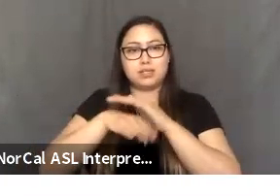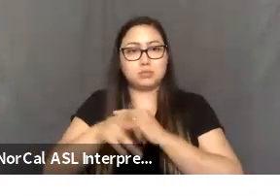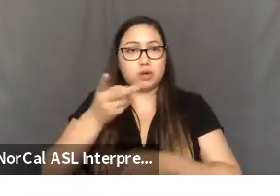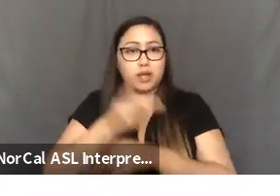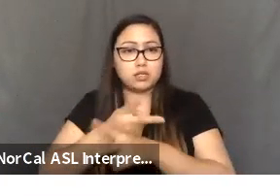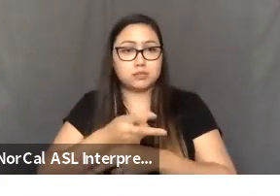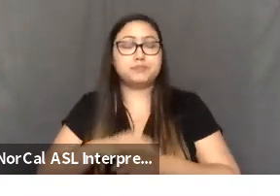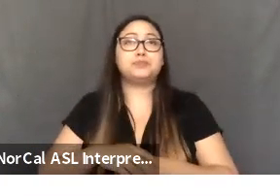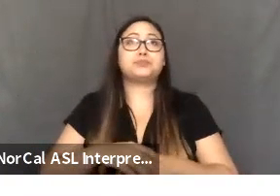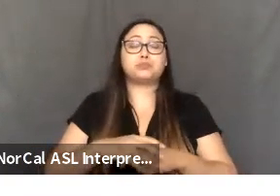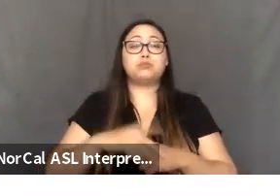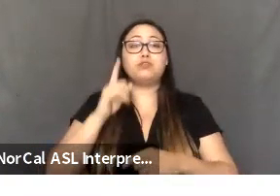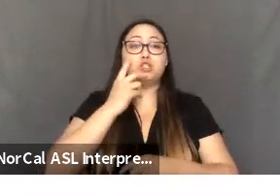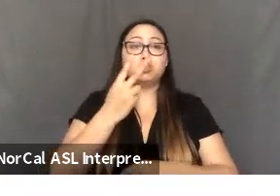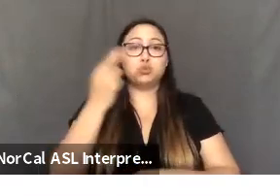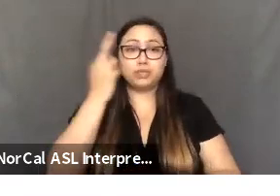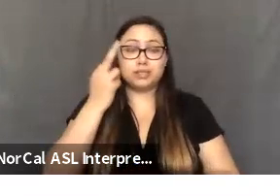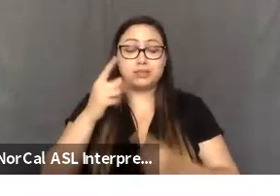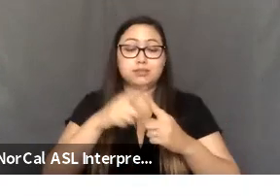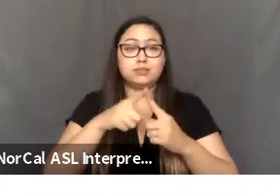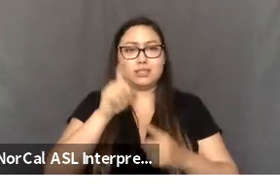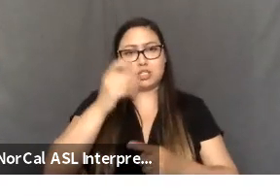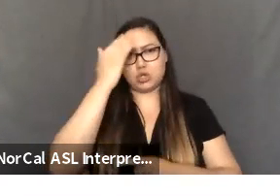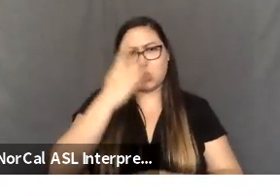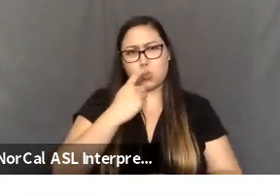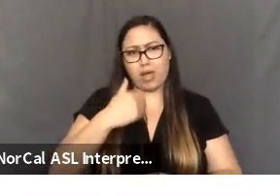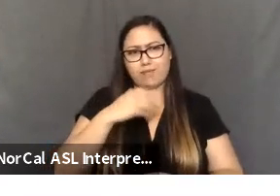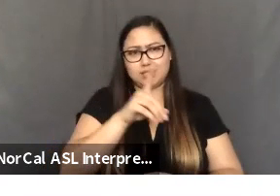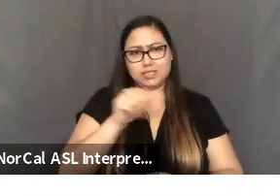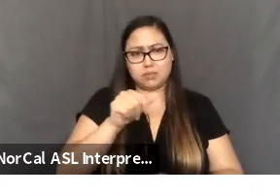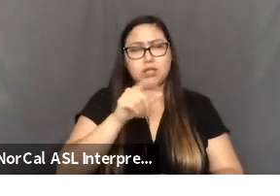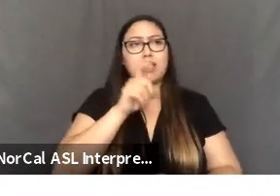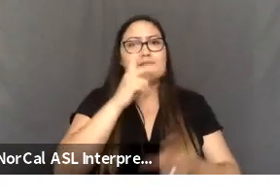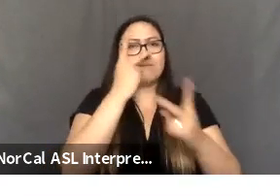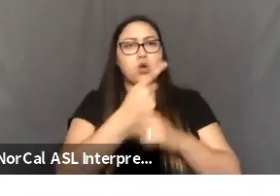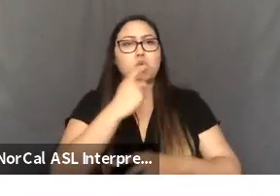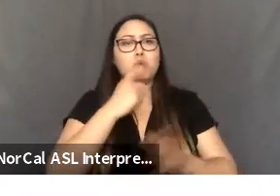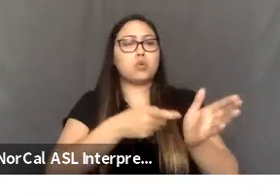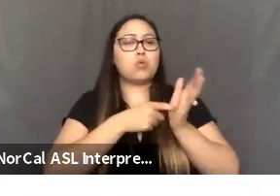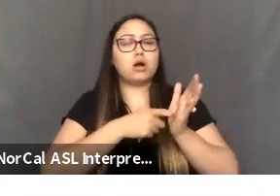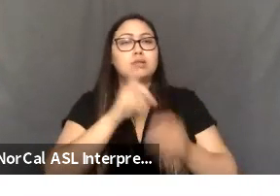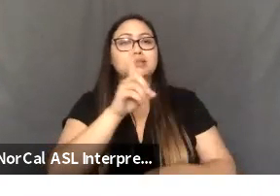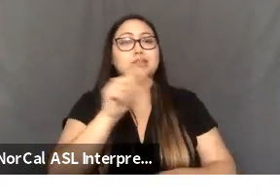know who had a disability, because you needed to figure out who required disability accommodations,